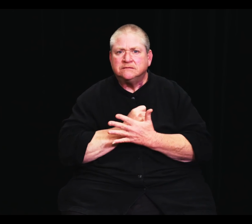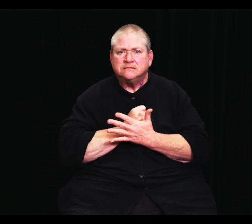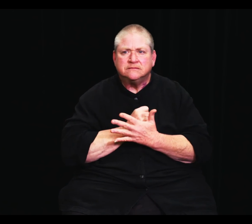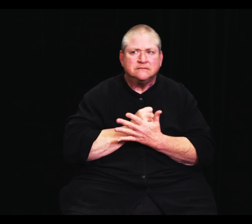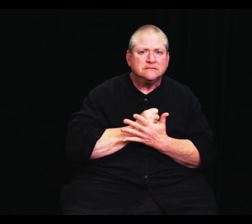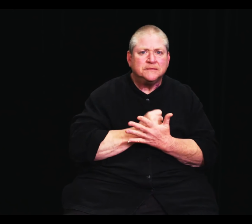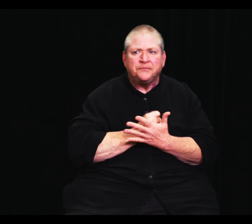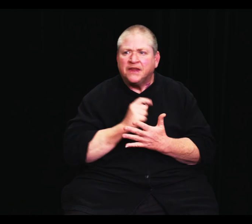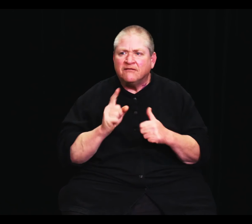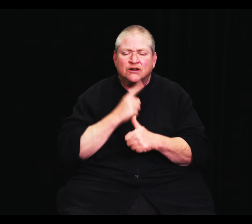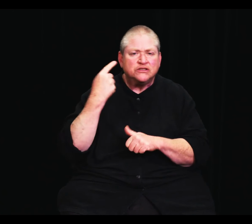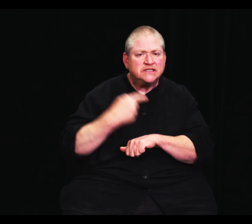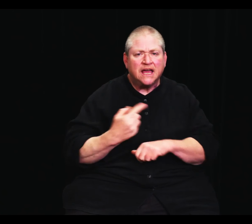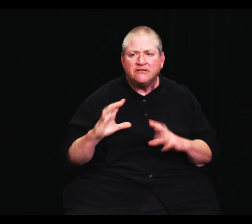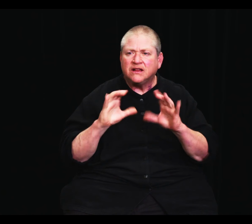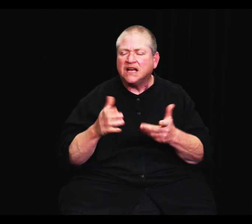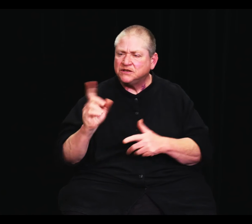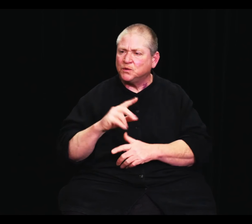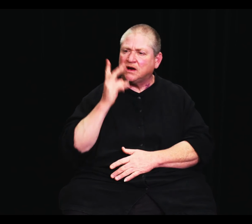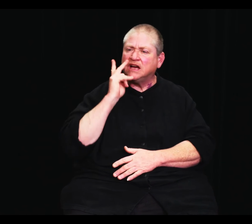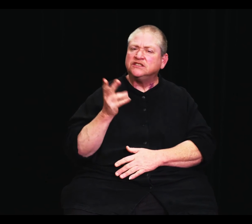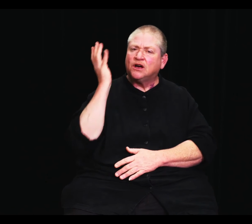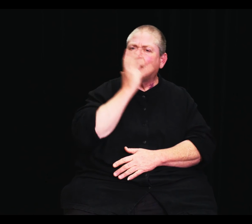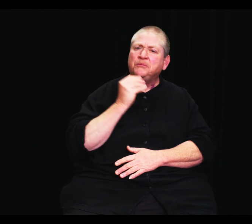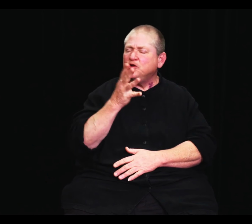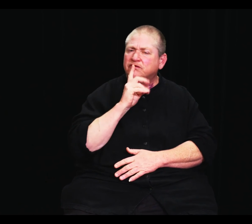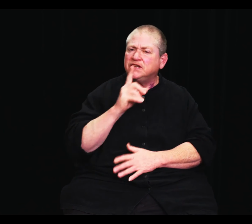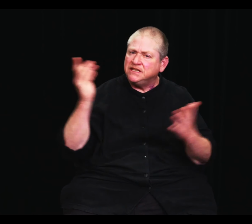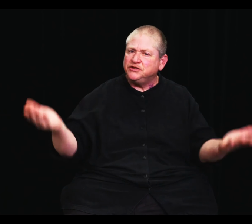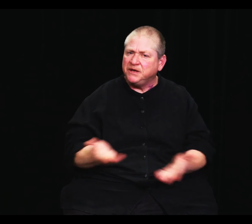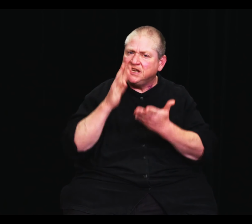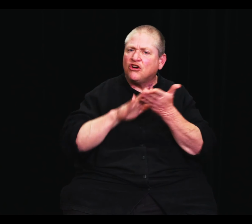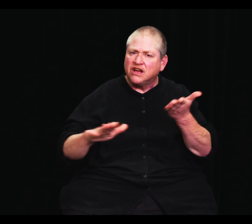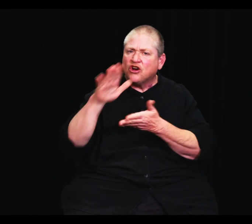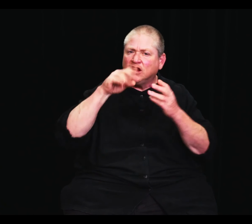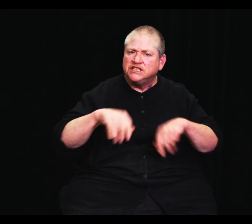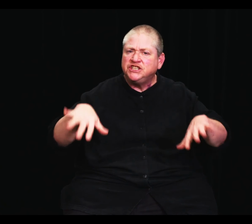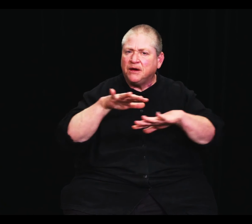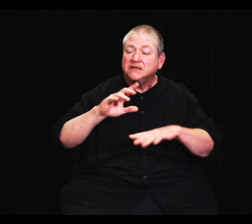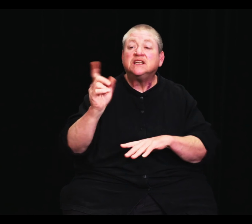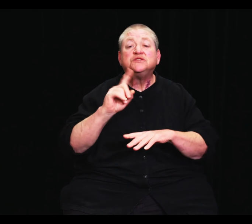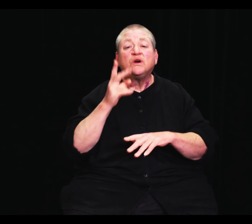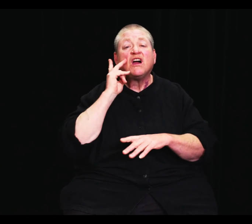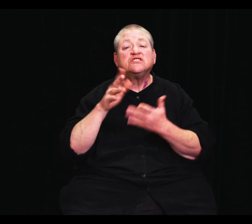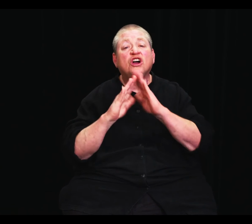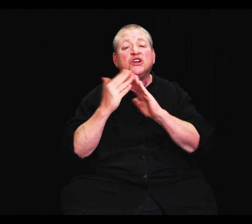The campus was packed with people. I walked into my Psychology 101 class with my heart racing out of my chest. On that first day of class